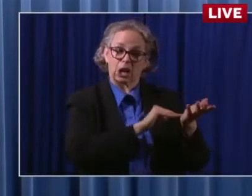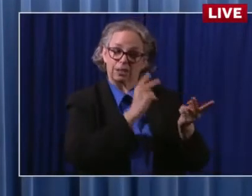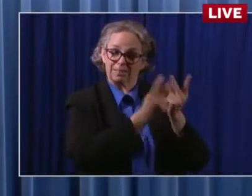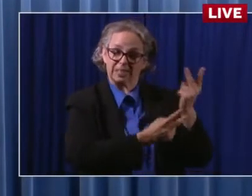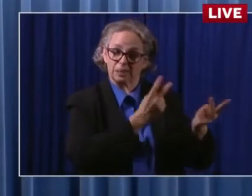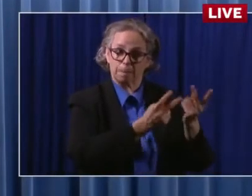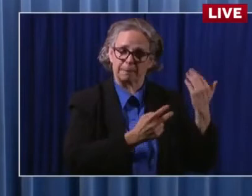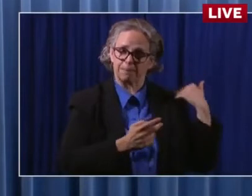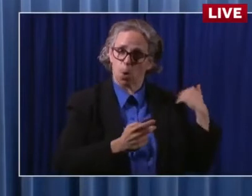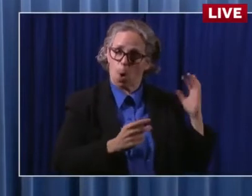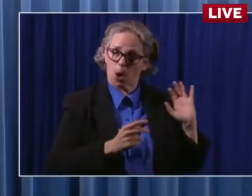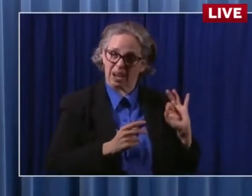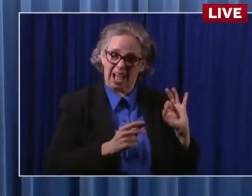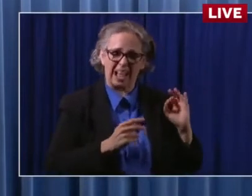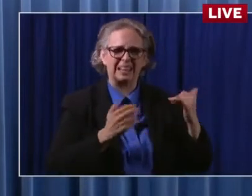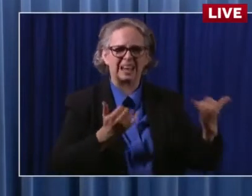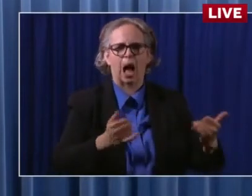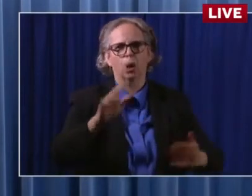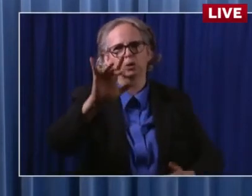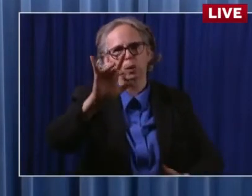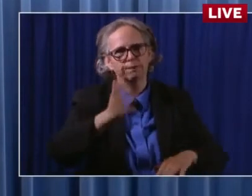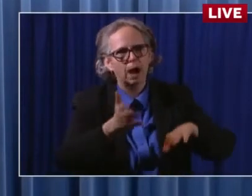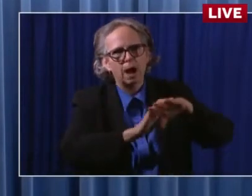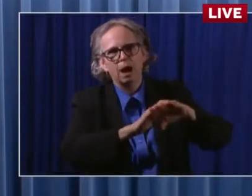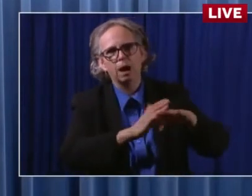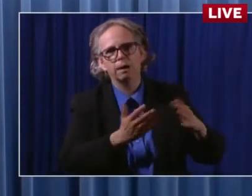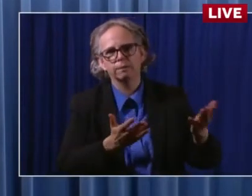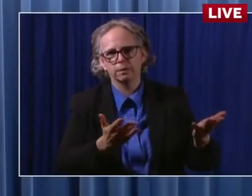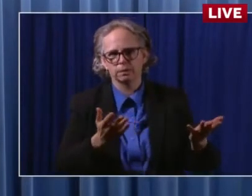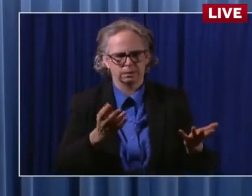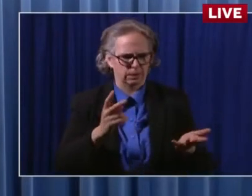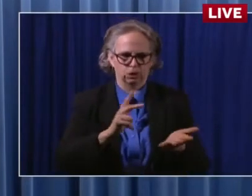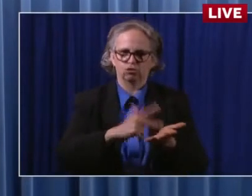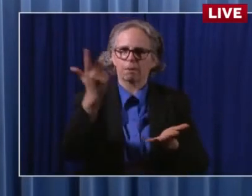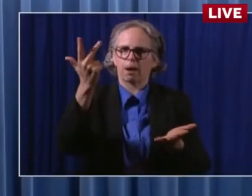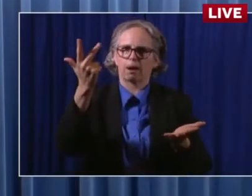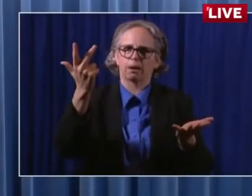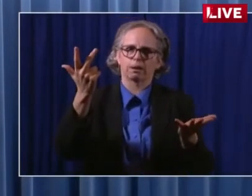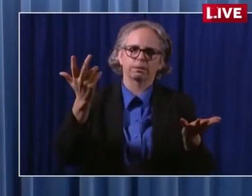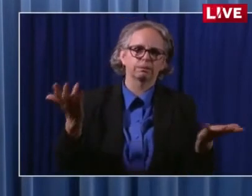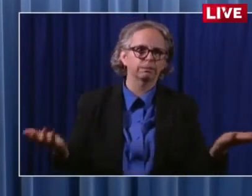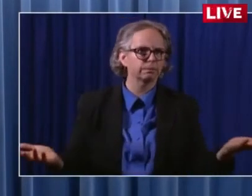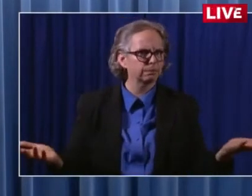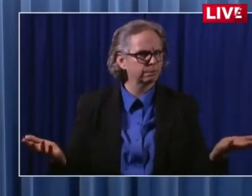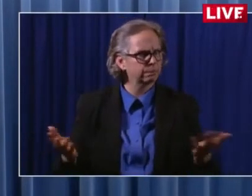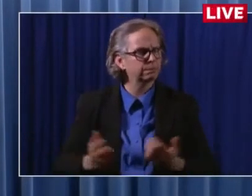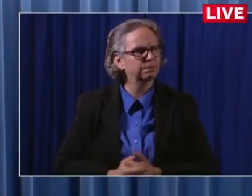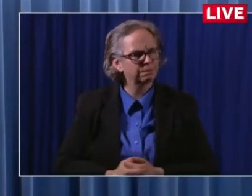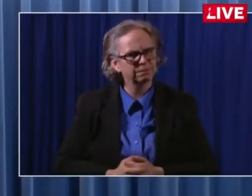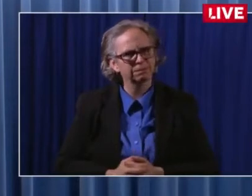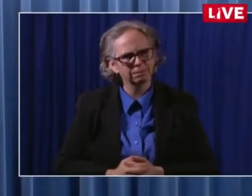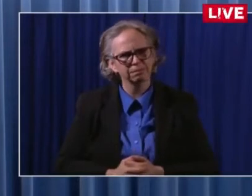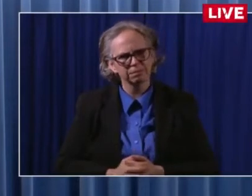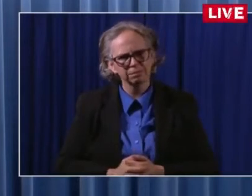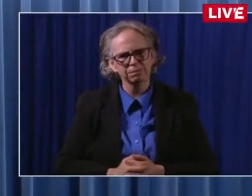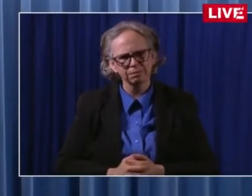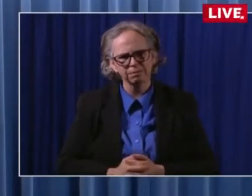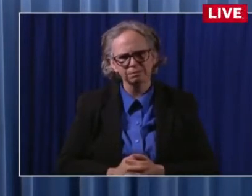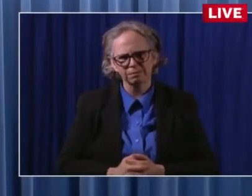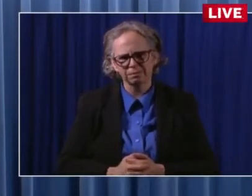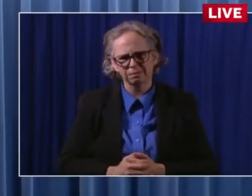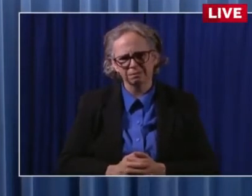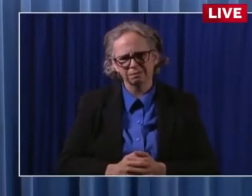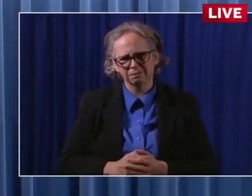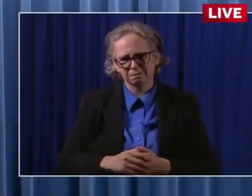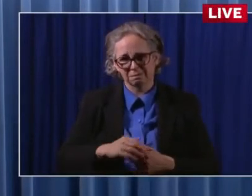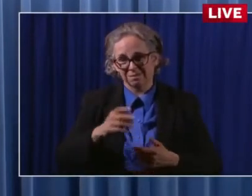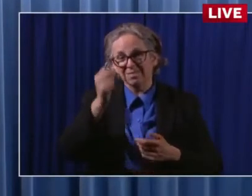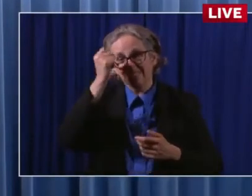BETWEEN JUNE 16 AND JULY 2, THE AVERAGE OUTPATIENT VISITS MORE THAN TRIPLED, FROM NINE A-DAY 225 VISITS PER DAY.